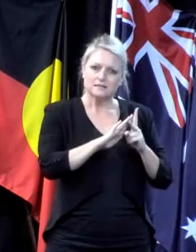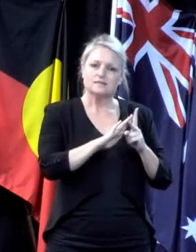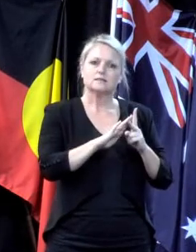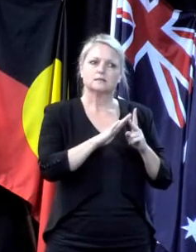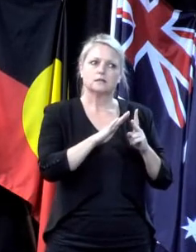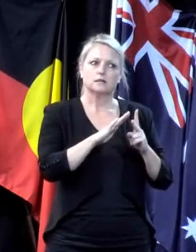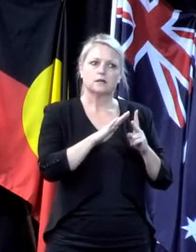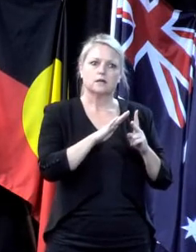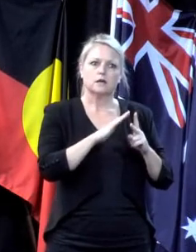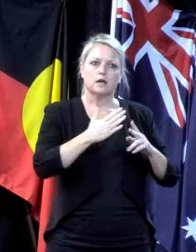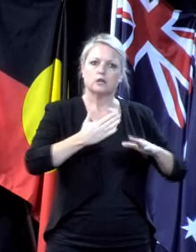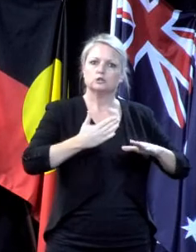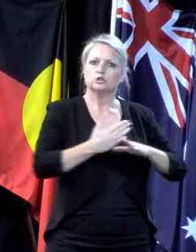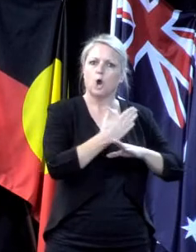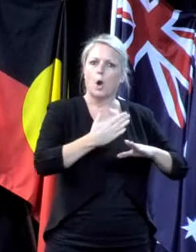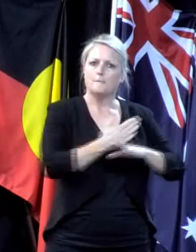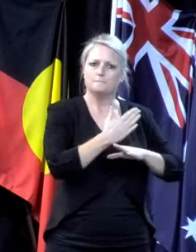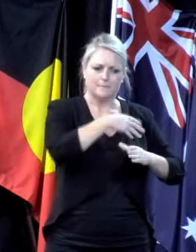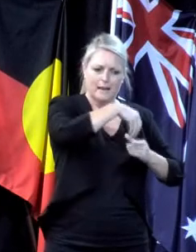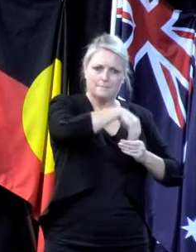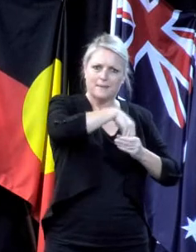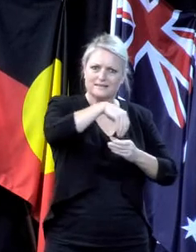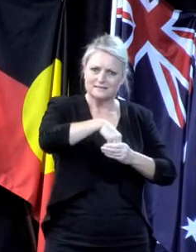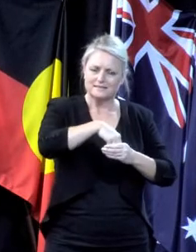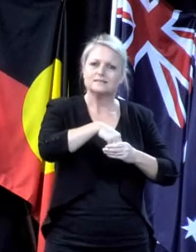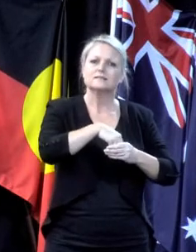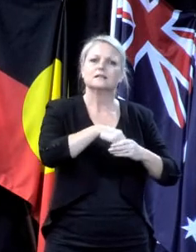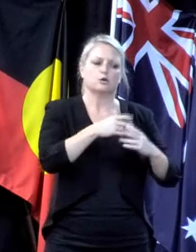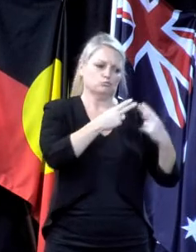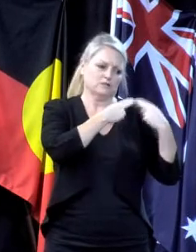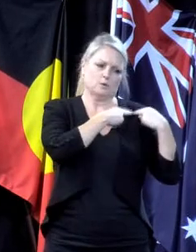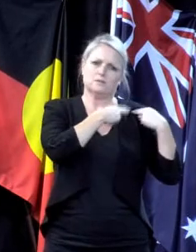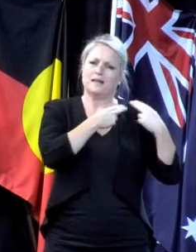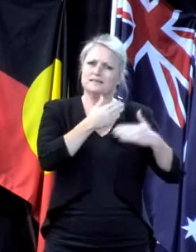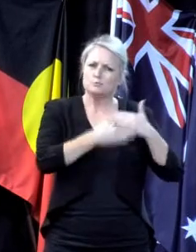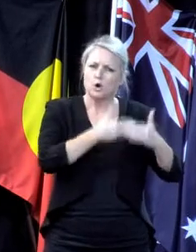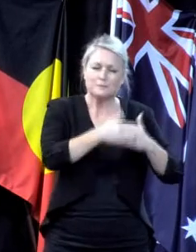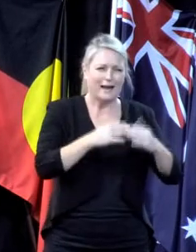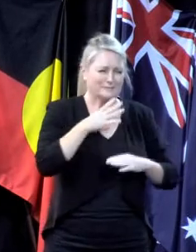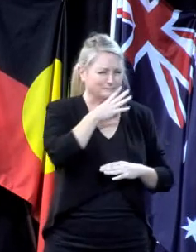gradual release of responsibility processes which I don’t understand. (CROSSTALK)